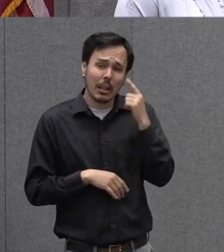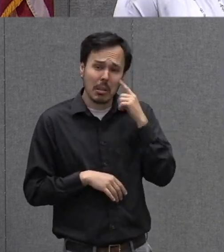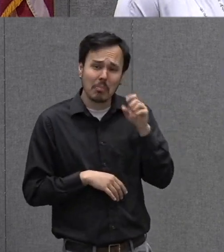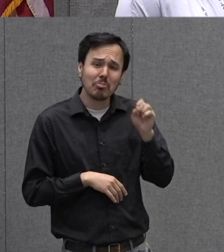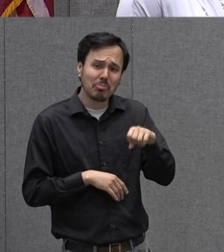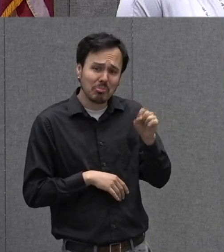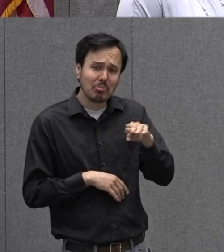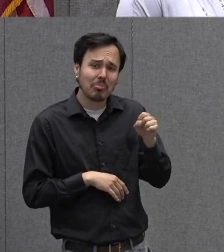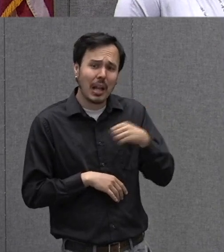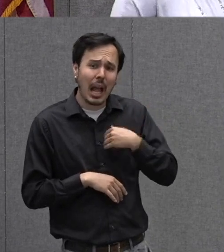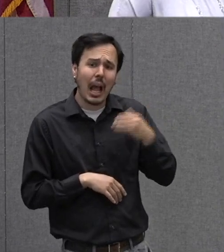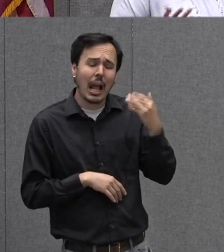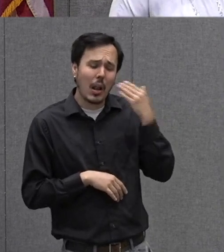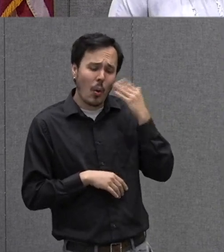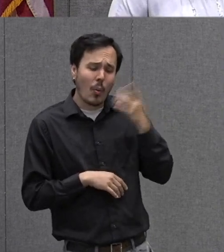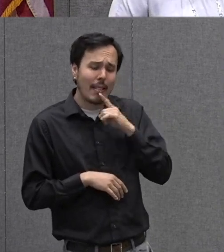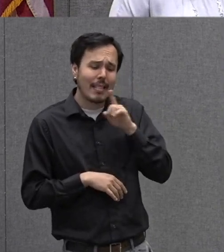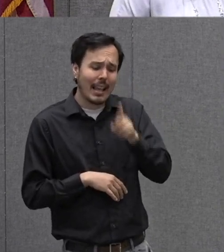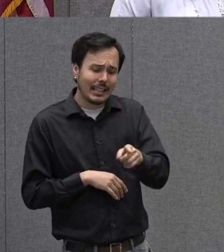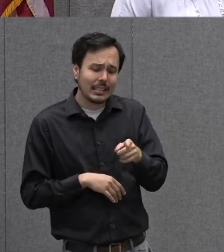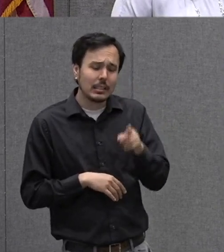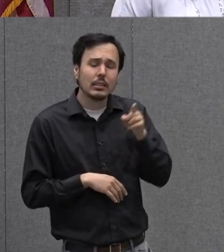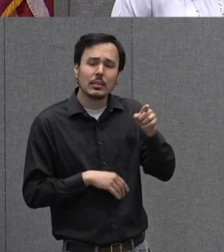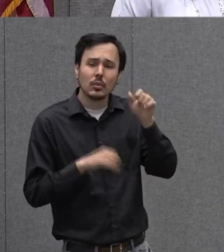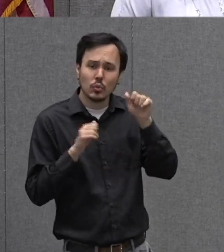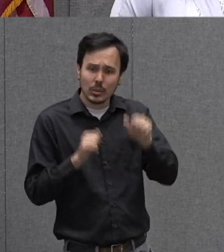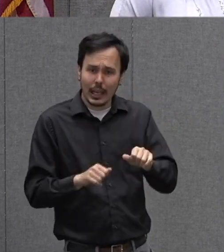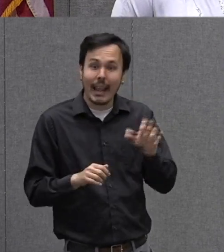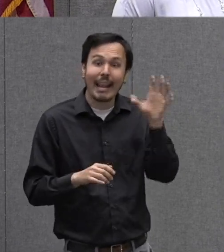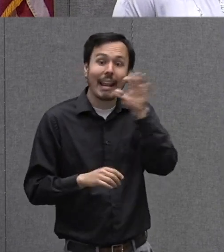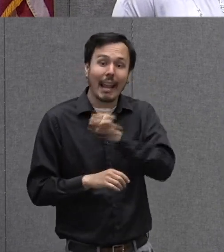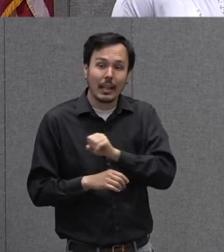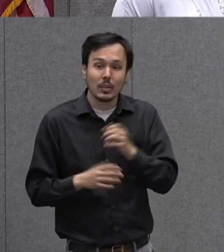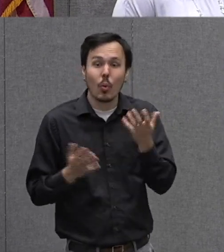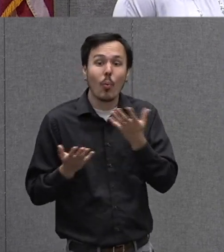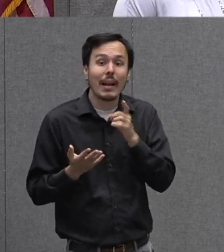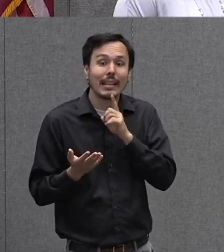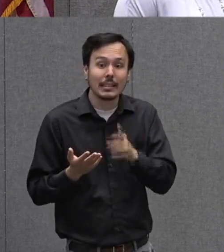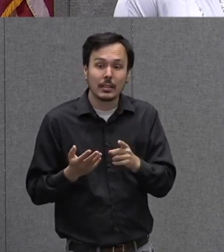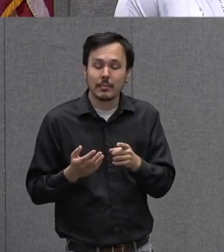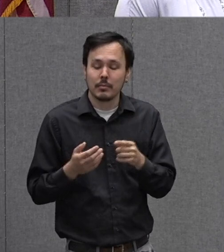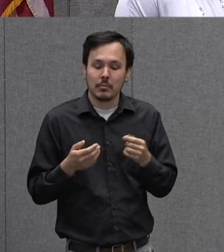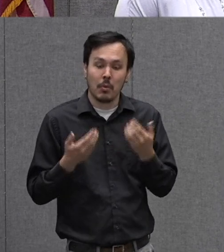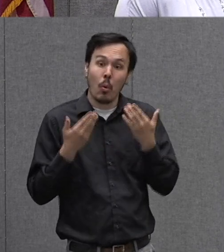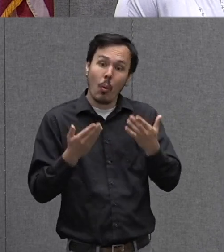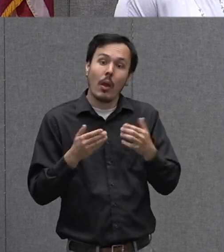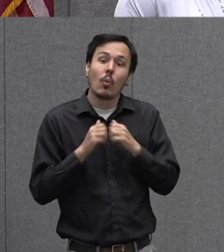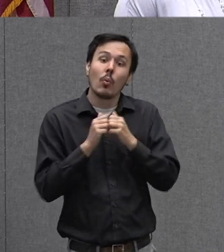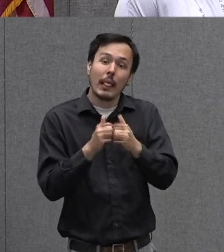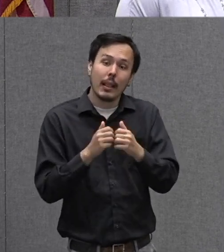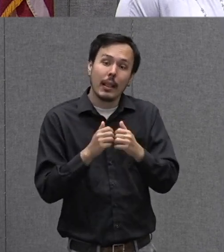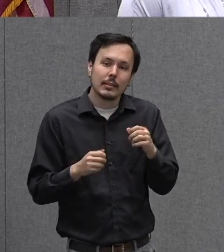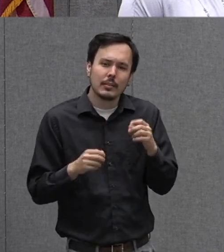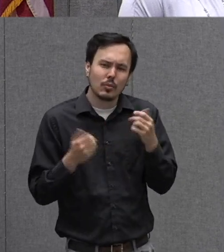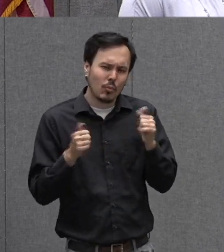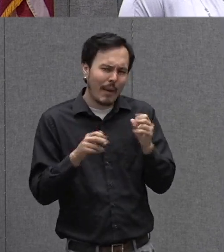she can take a guess. You can play along at home with us to see if you can guess the topic that we're talking about today too.